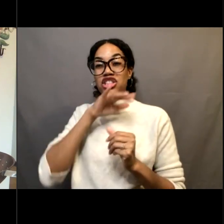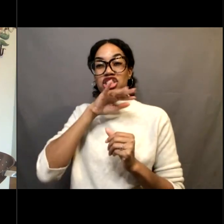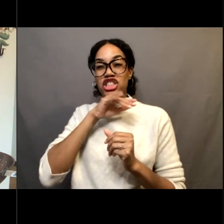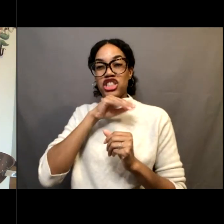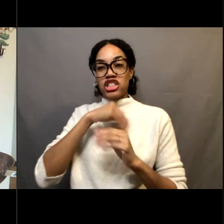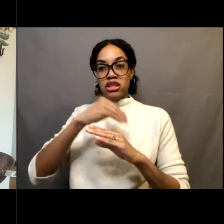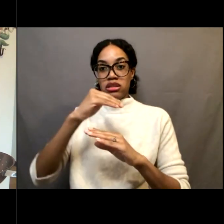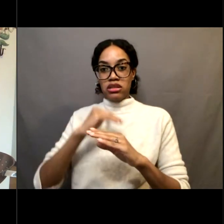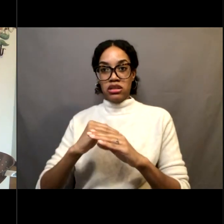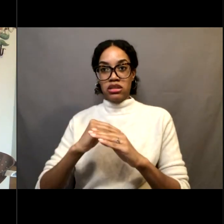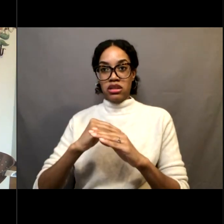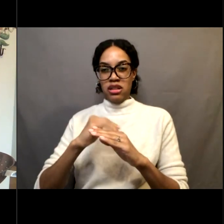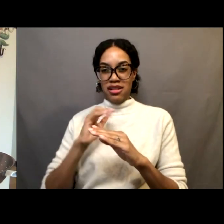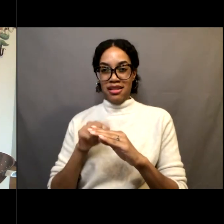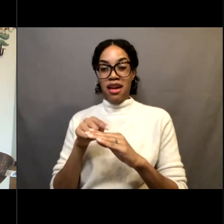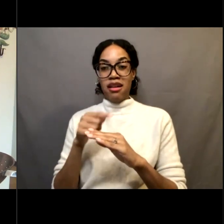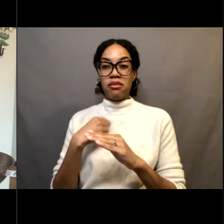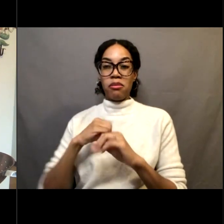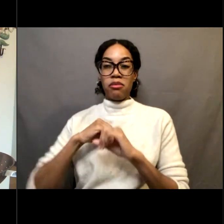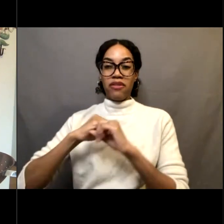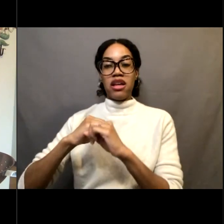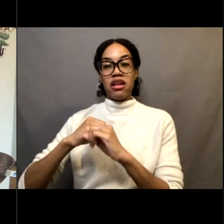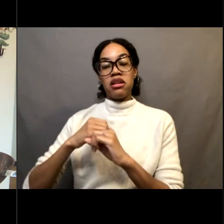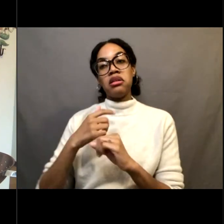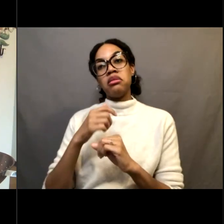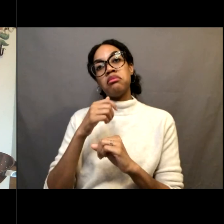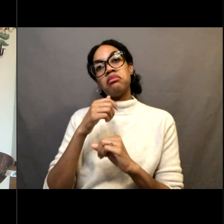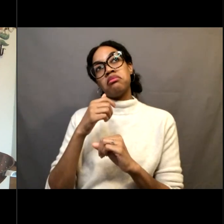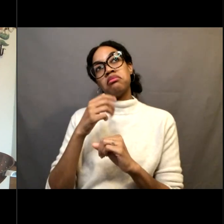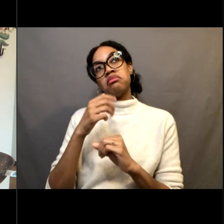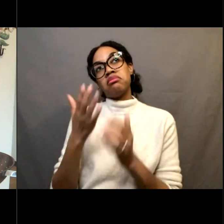and that's something you guys could research and report back to me and Grace.